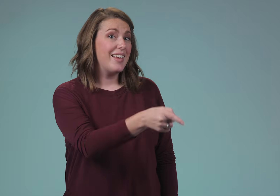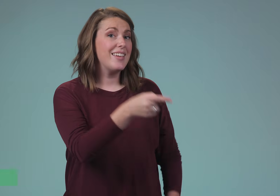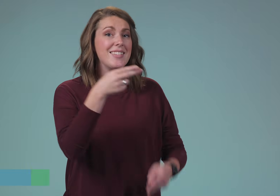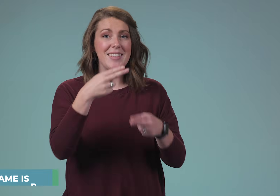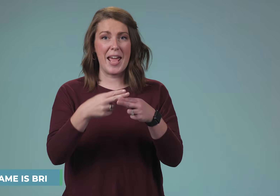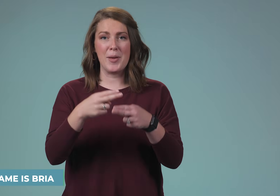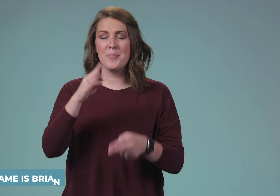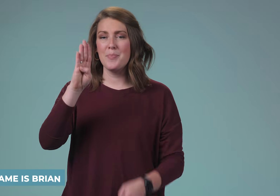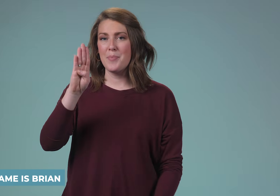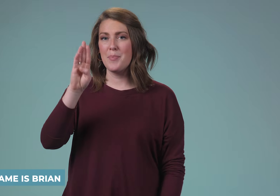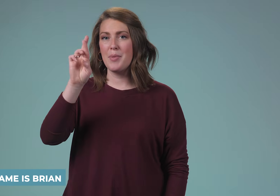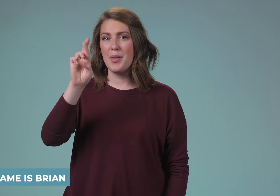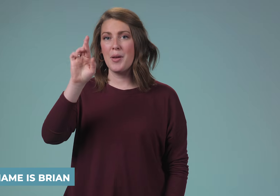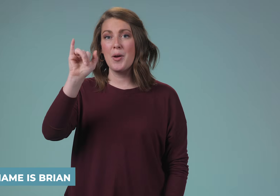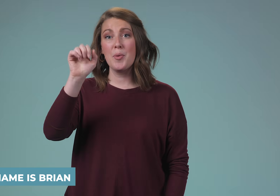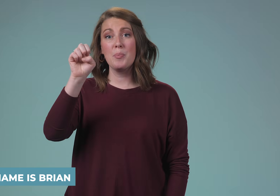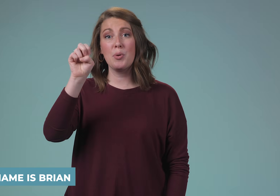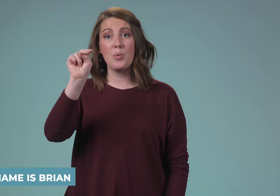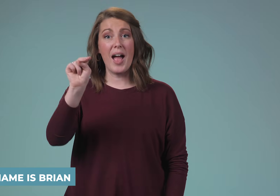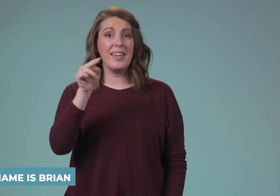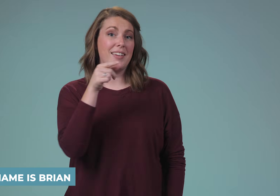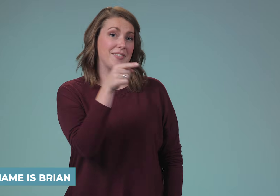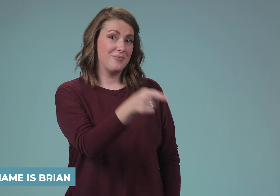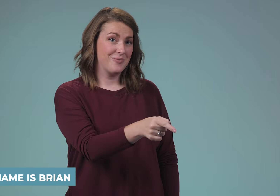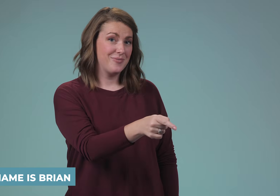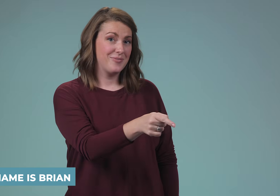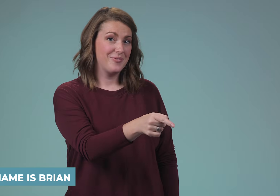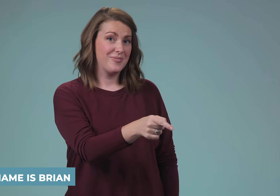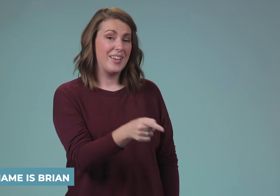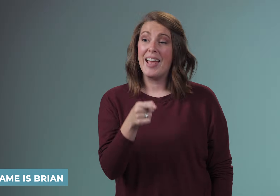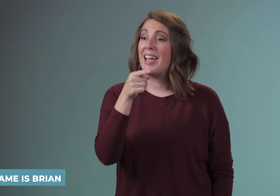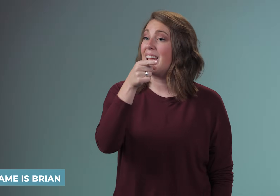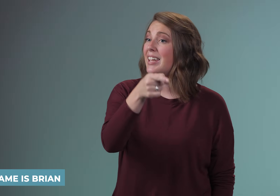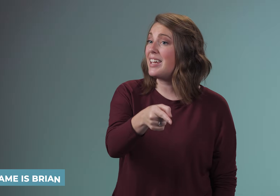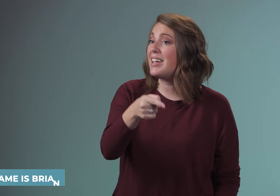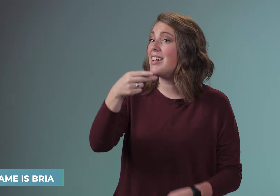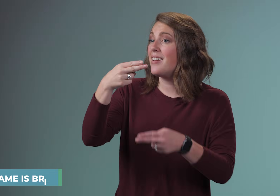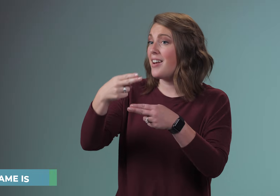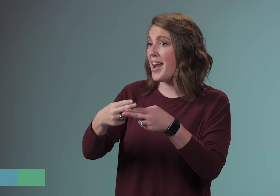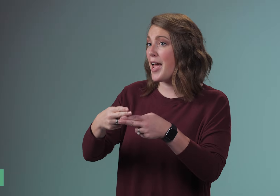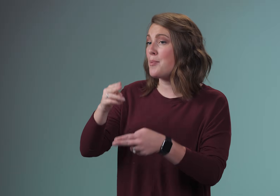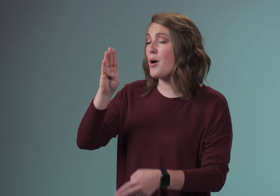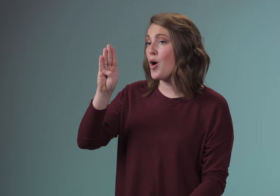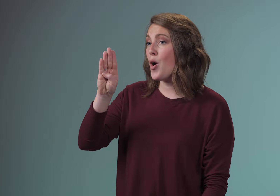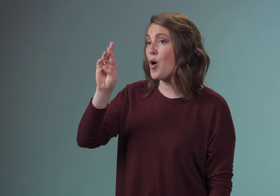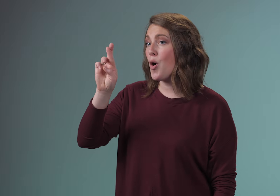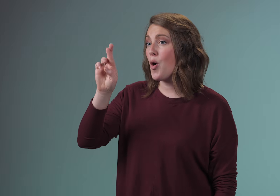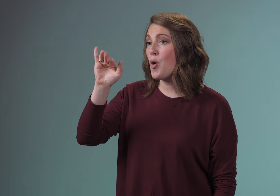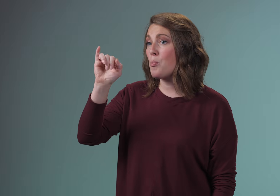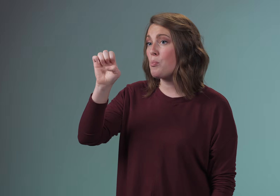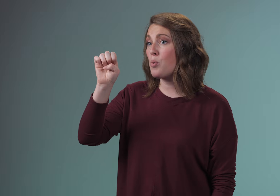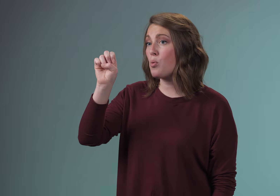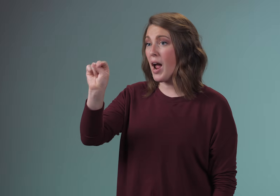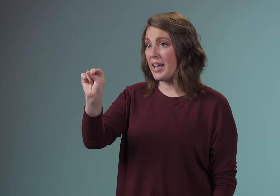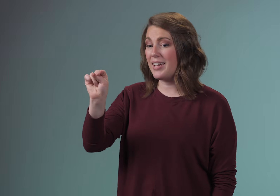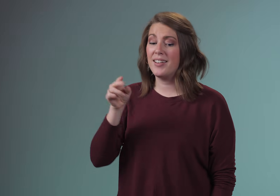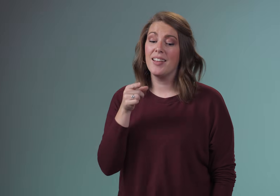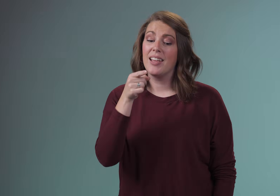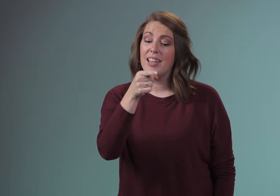His name Brian. HE NAMED B-R-I-A-N HE.